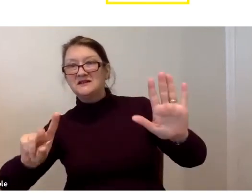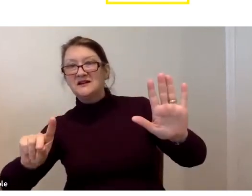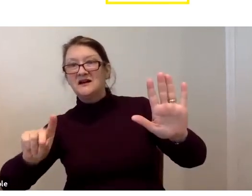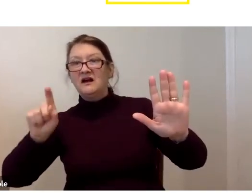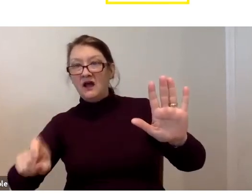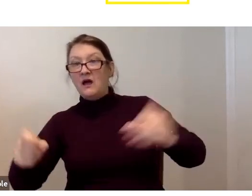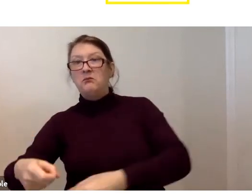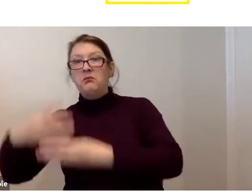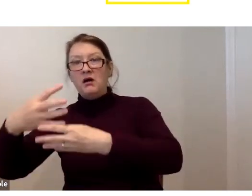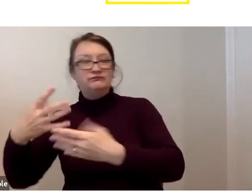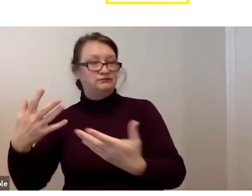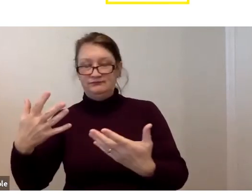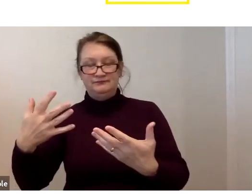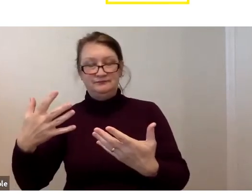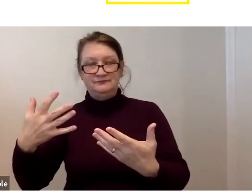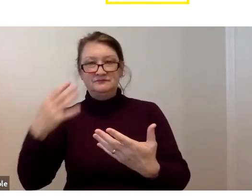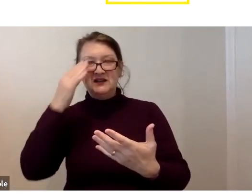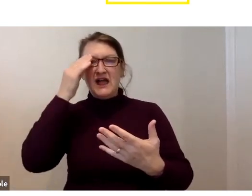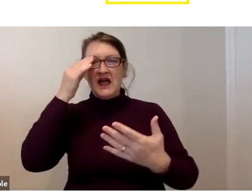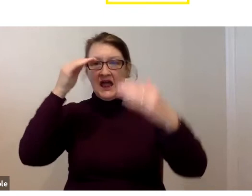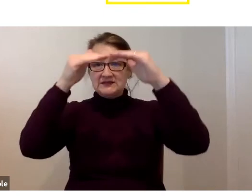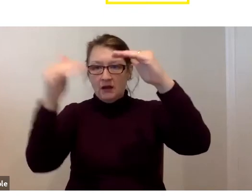It is easy to find than it was a couple of years ago.